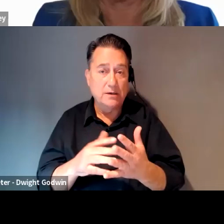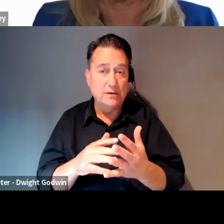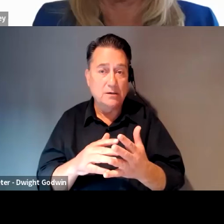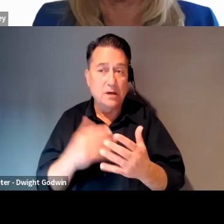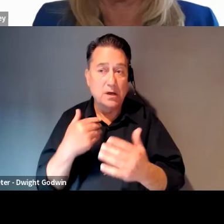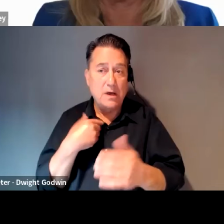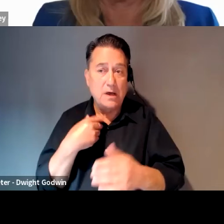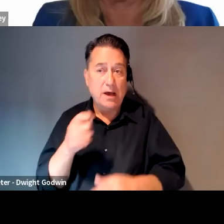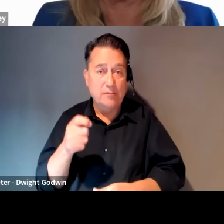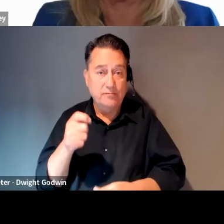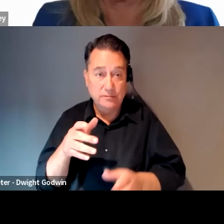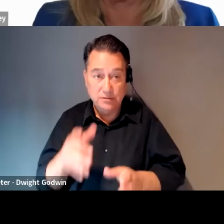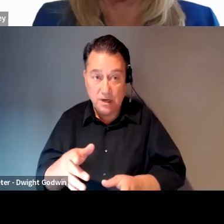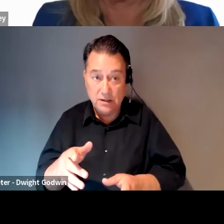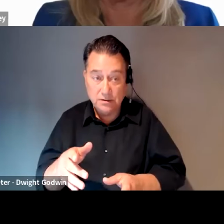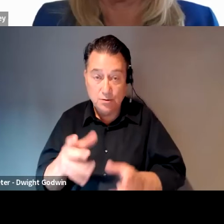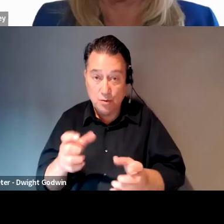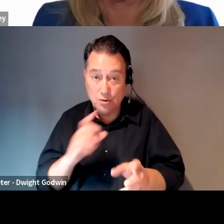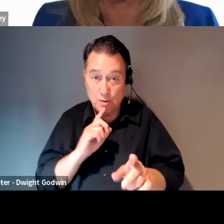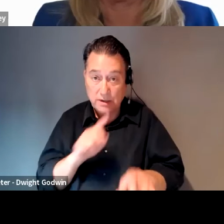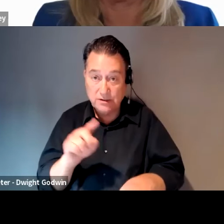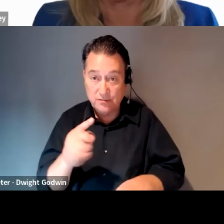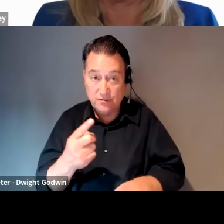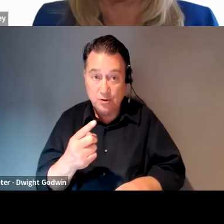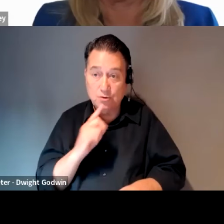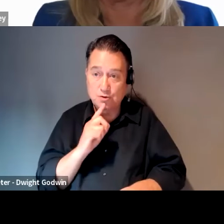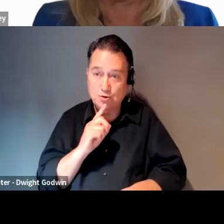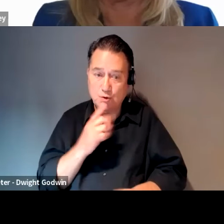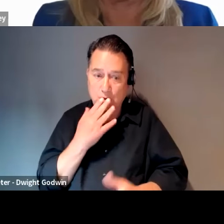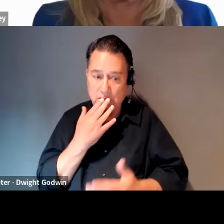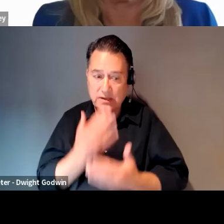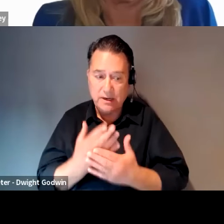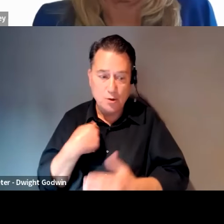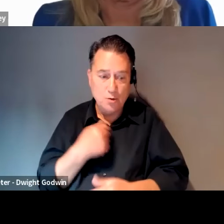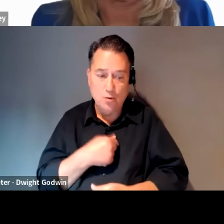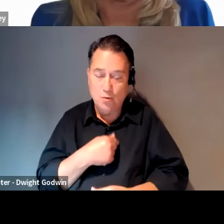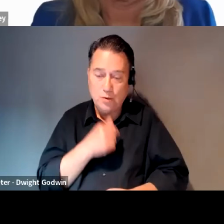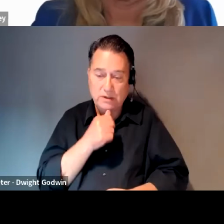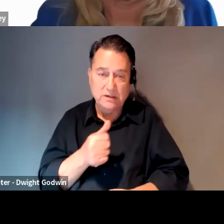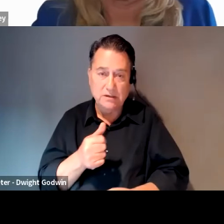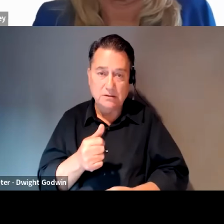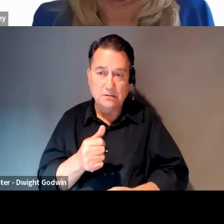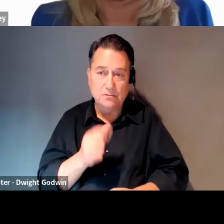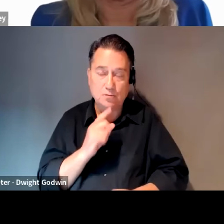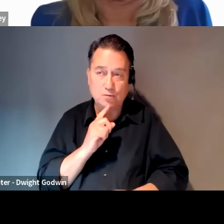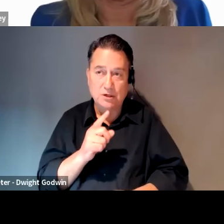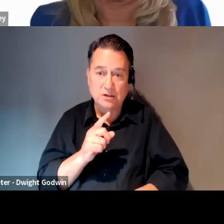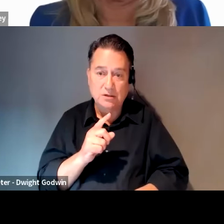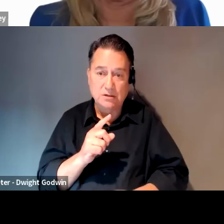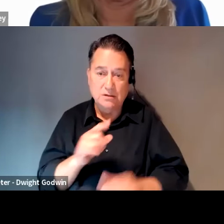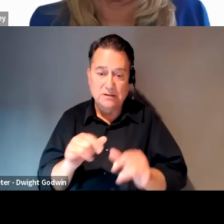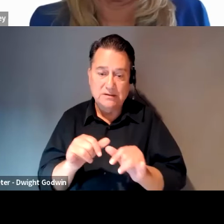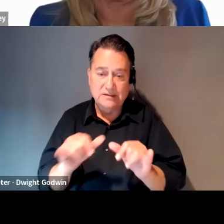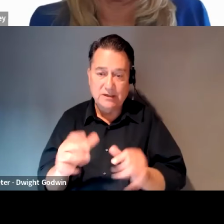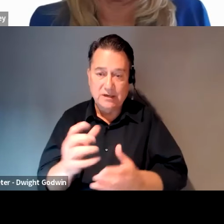Judge, if you wanna go ahead and answer that first. Sure, thanks. We didn't really systematically collect data